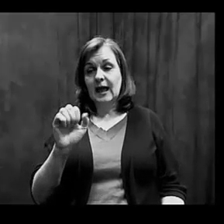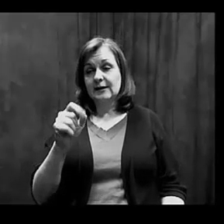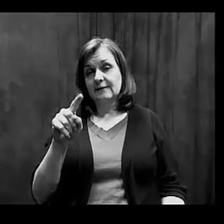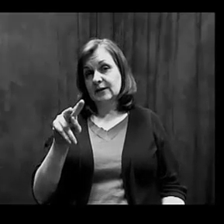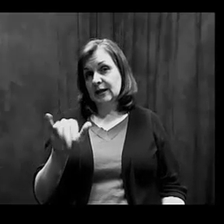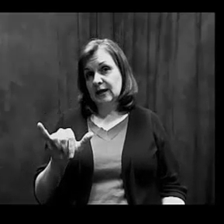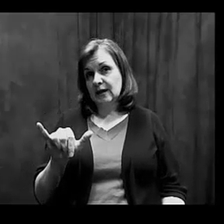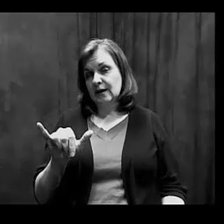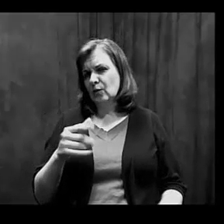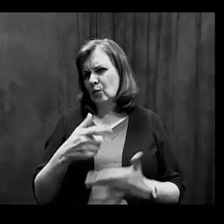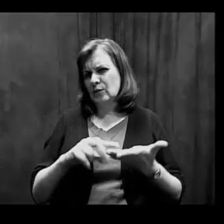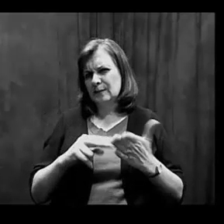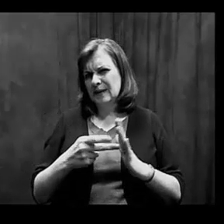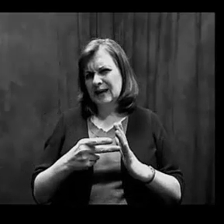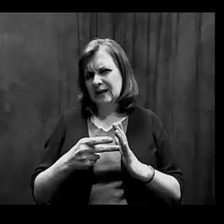what does that actually mean